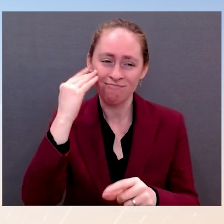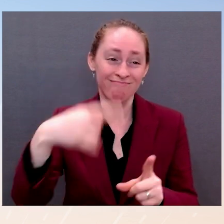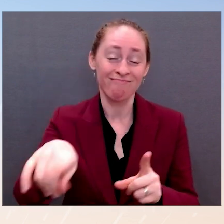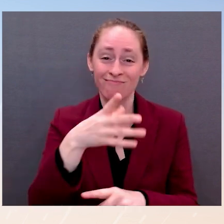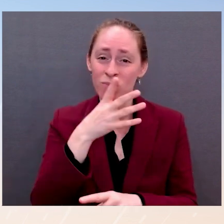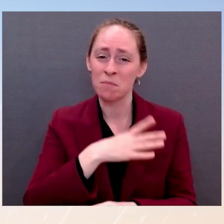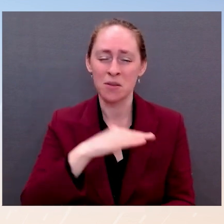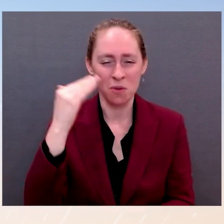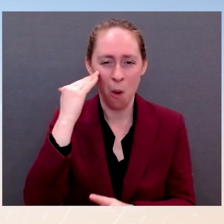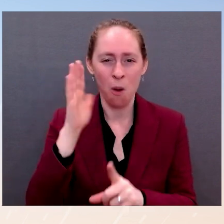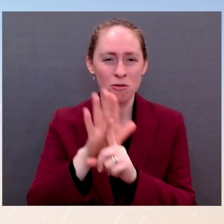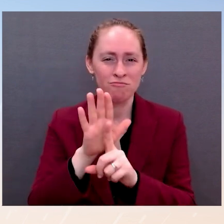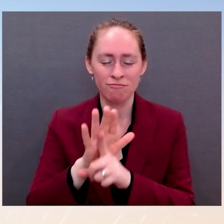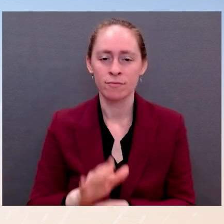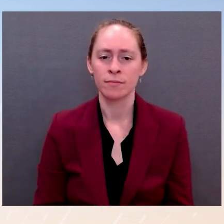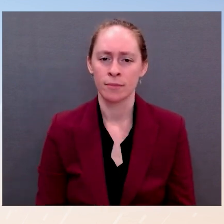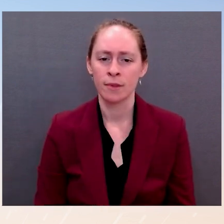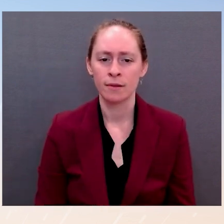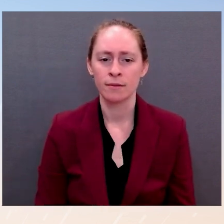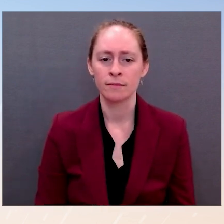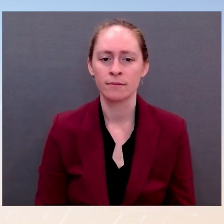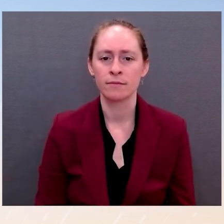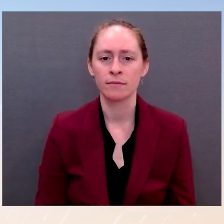We know I have to bring up that, you know,